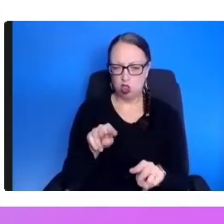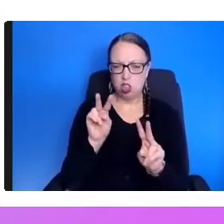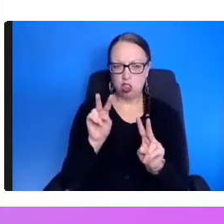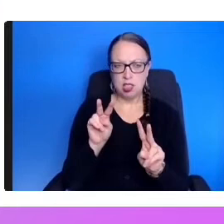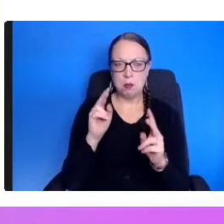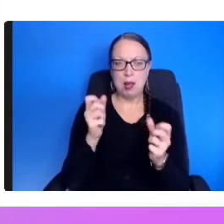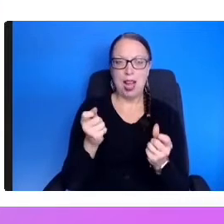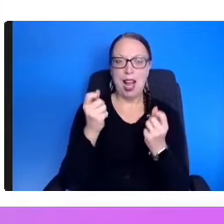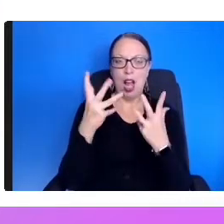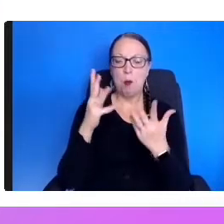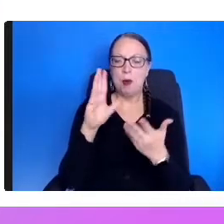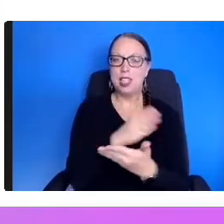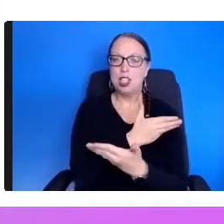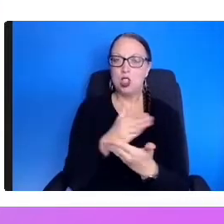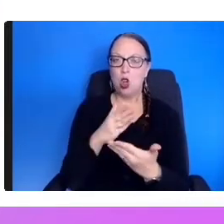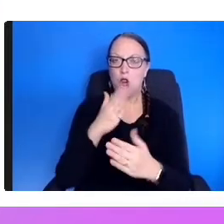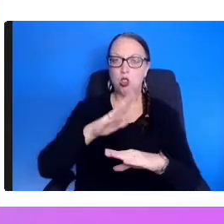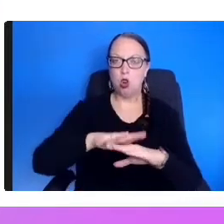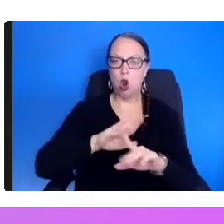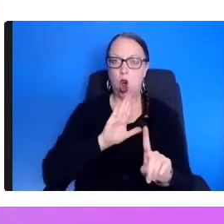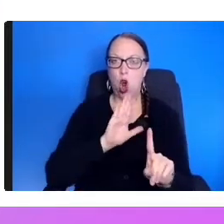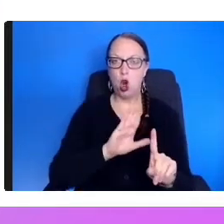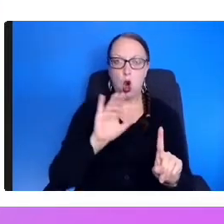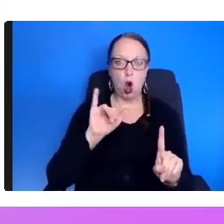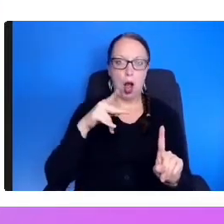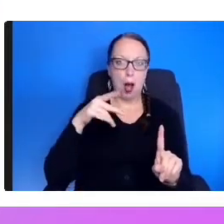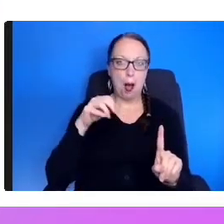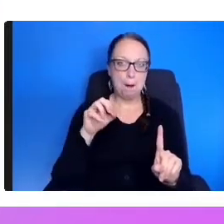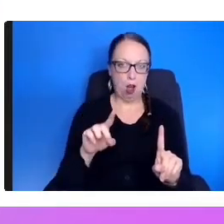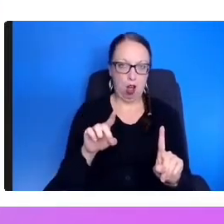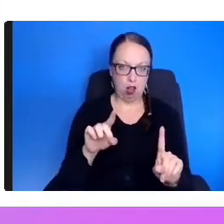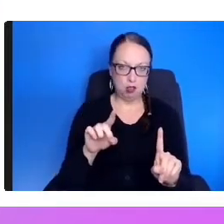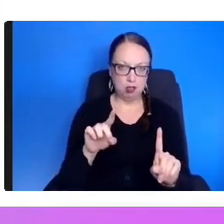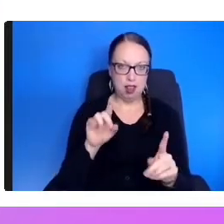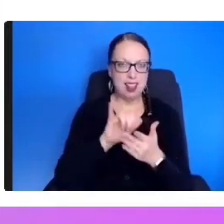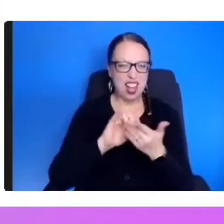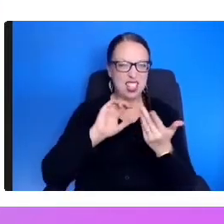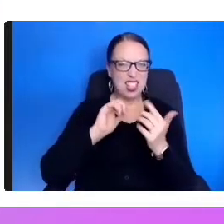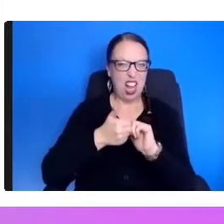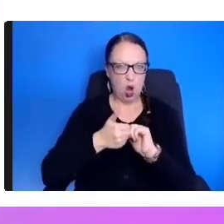on her iPod or iPhone that pass by. Like that's literally how she judges distance